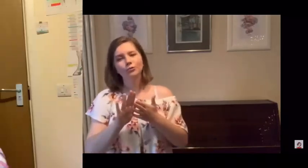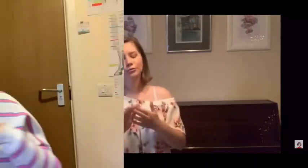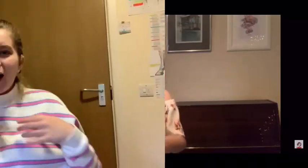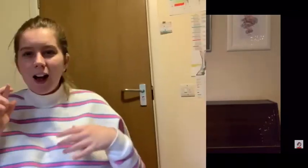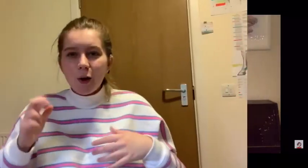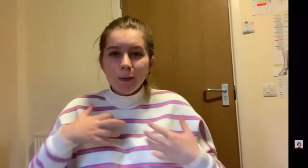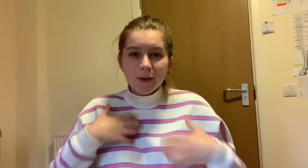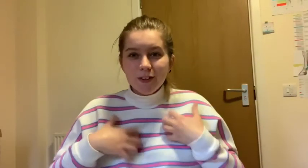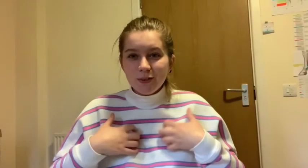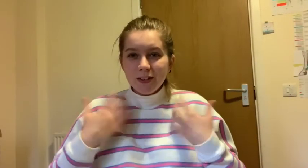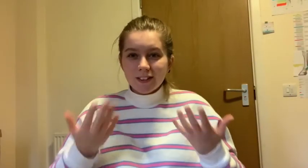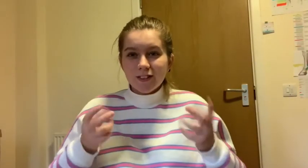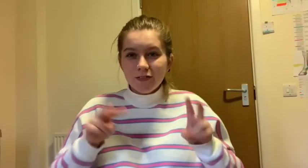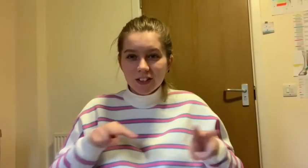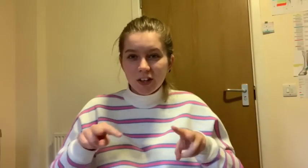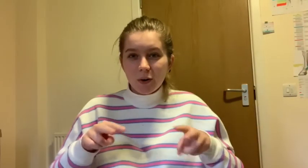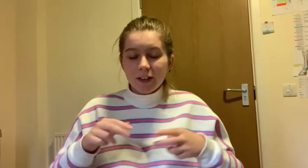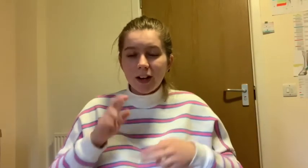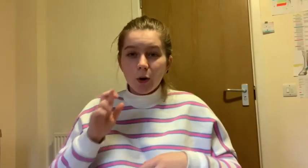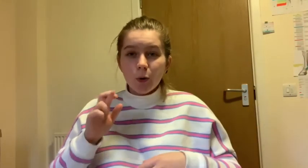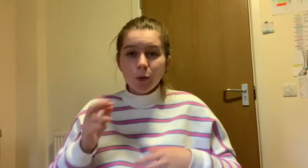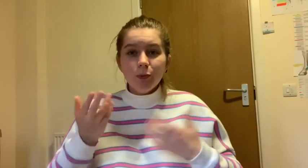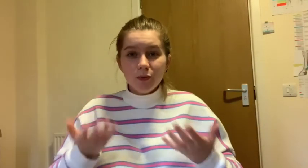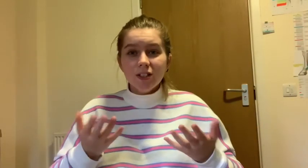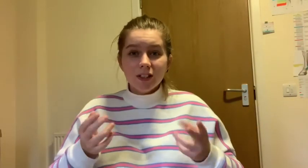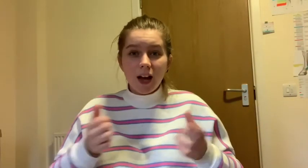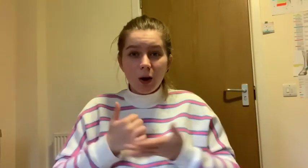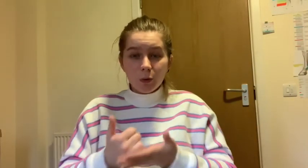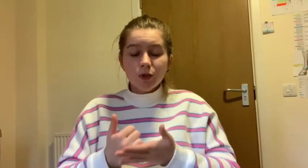I hope you have enjoyed this video and I hope this has helped.